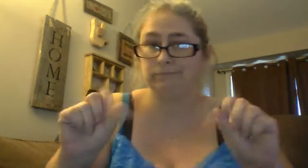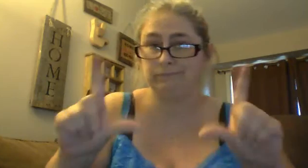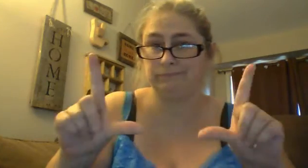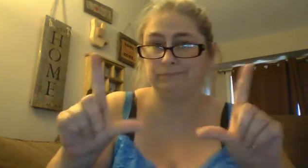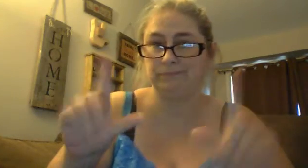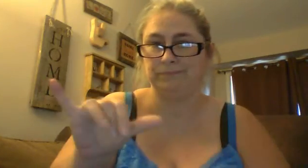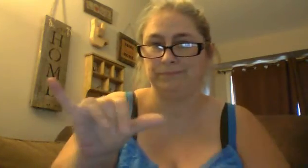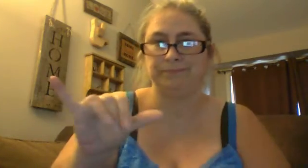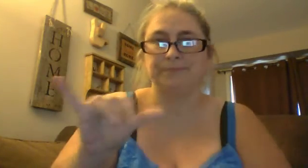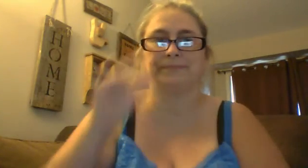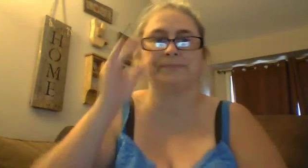Some of one items, and will taking the pictures and Vlog too.